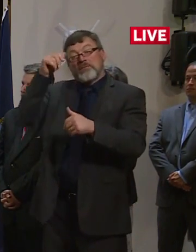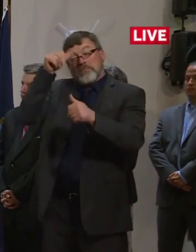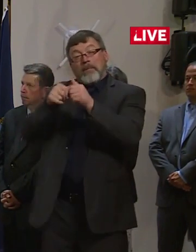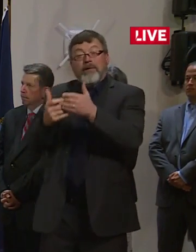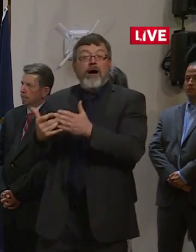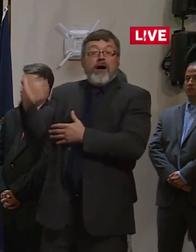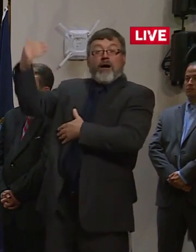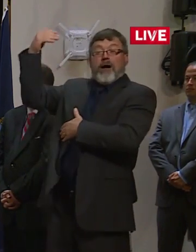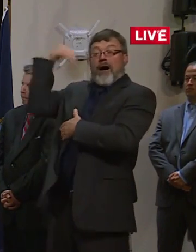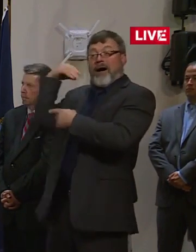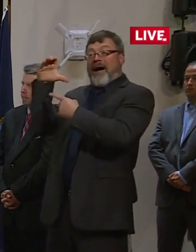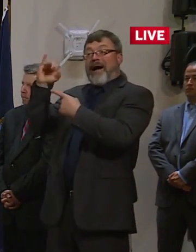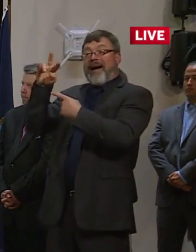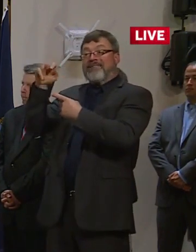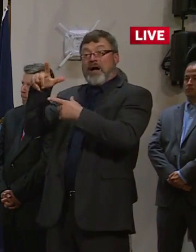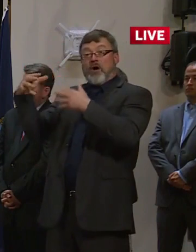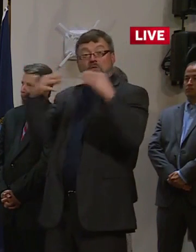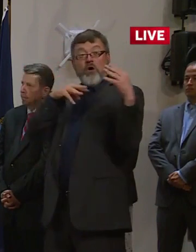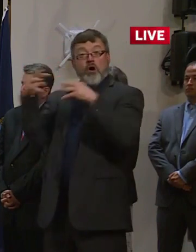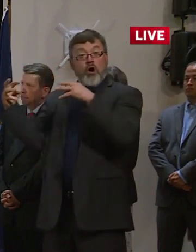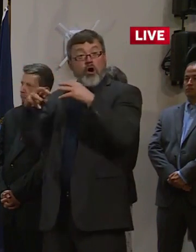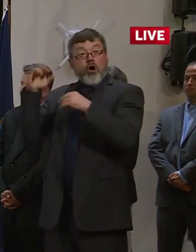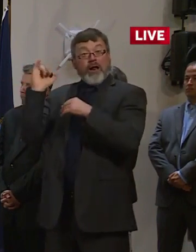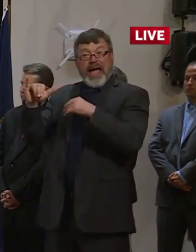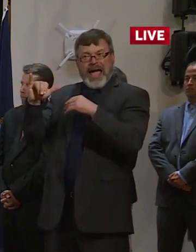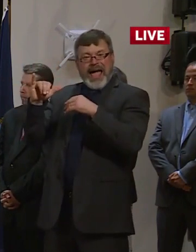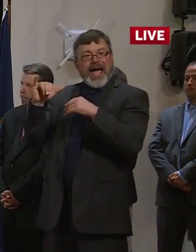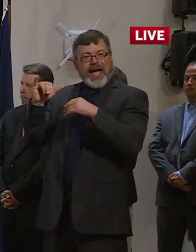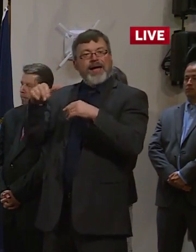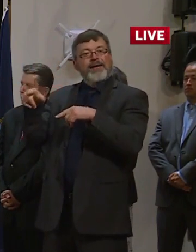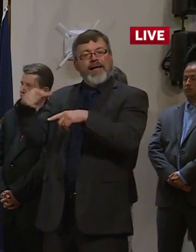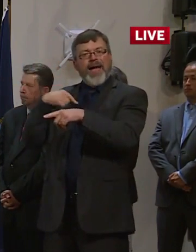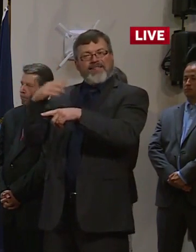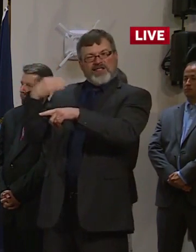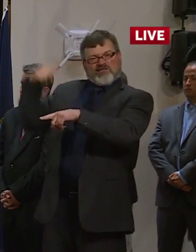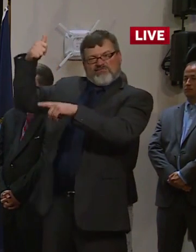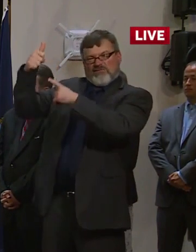ON THE FIRST DAY OF THE BATTLE IN GETTYSBURG, GENERAL SEDGWICK